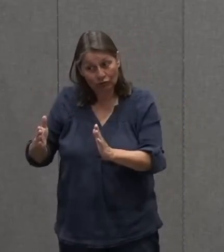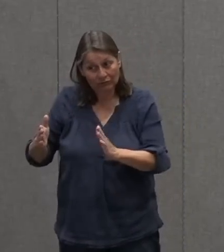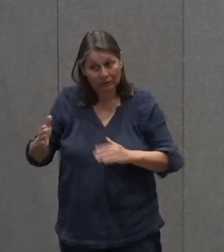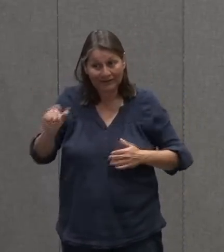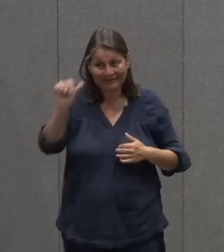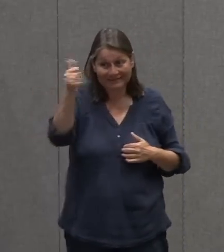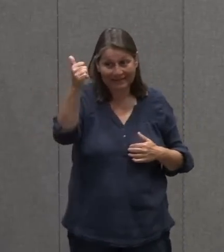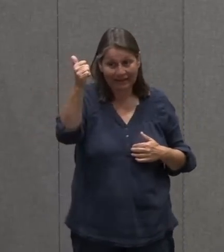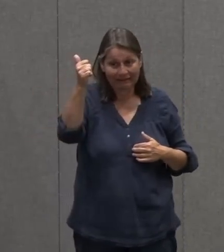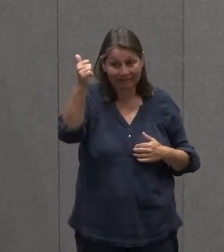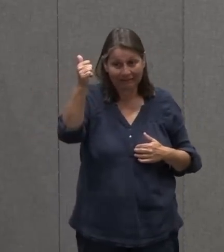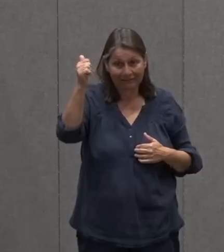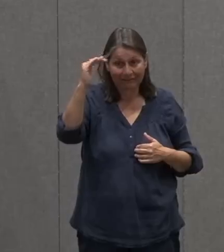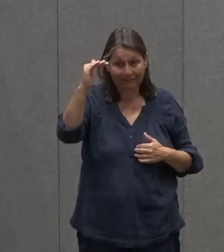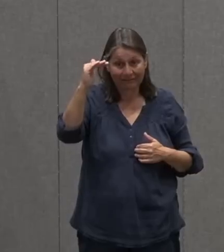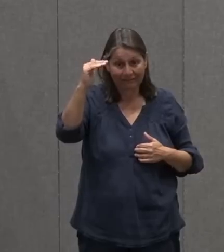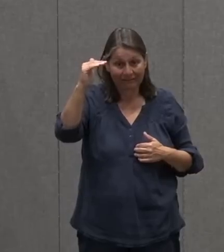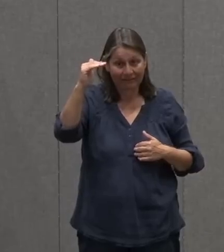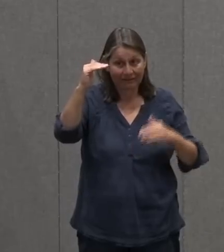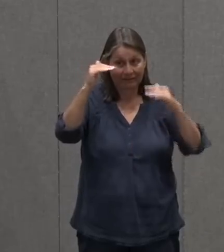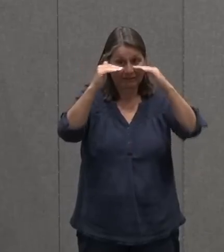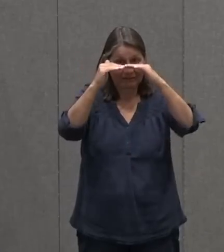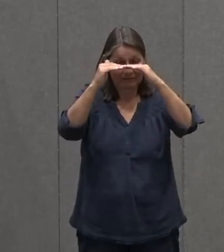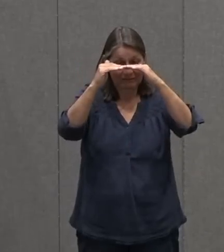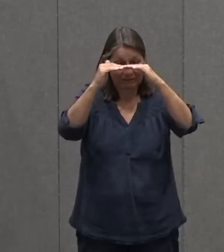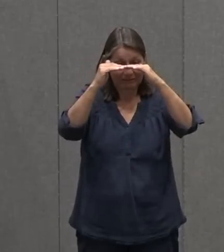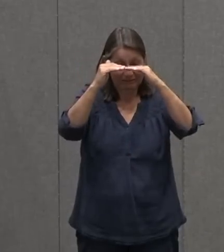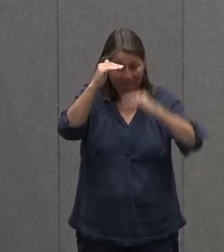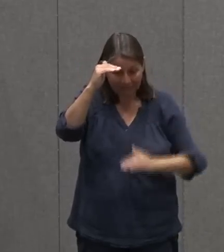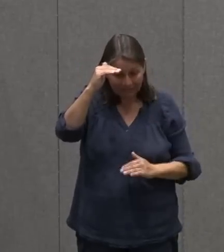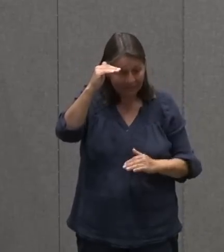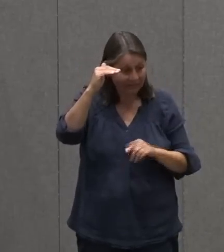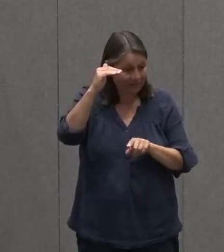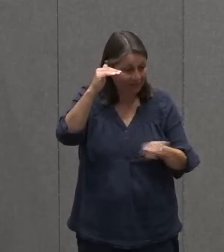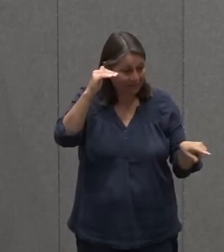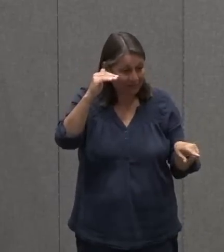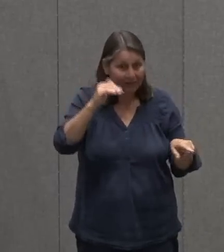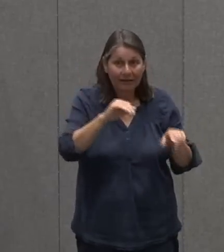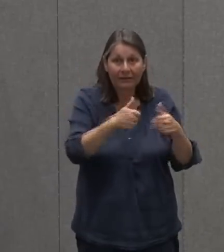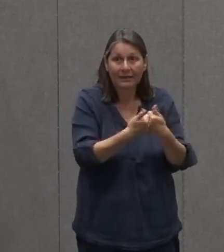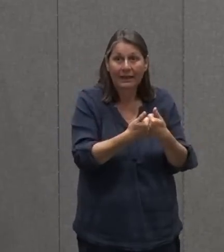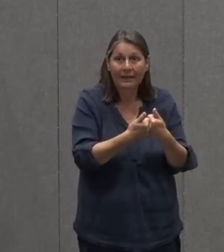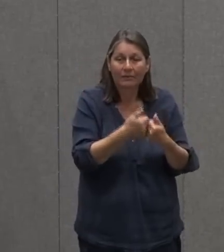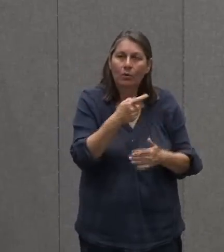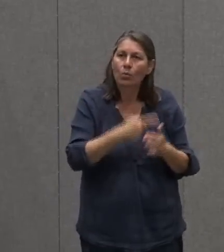that might be playing board games. I don't know what number I would think about with that,